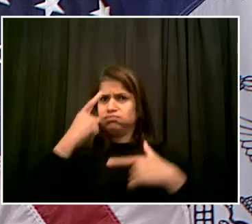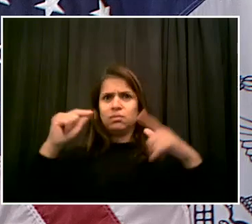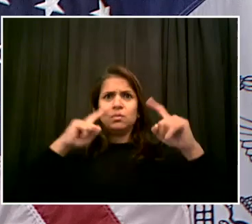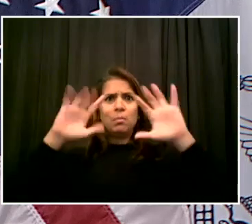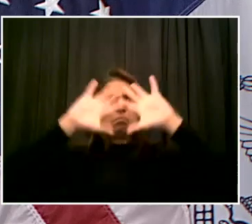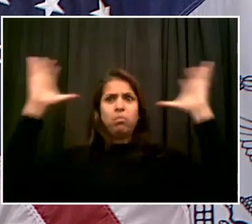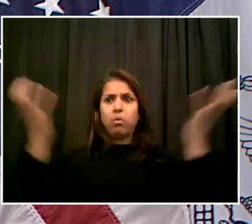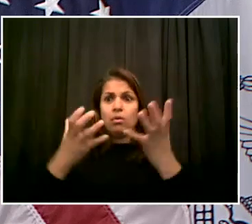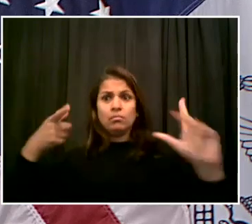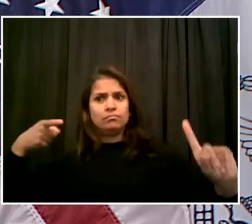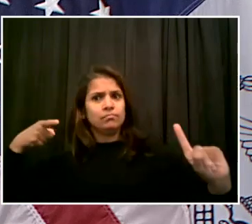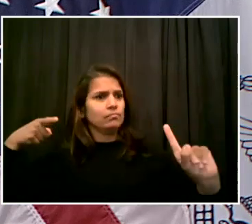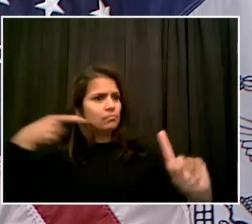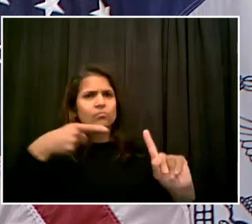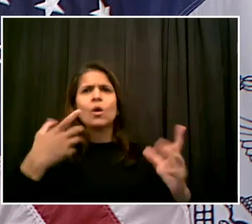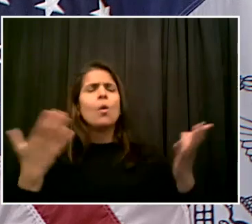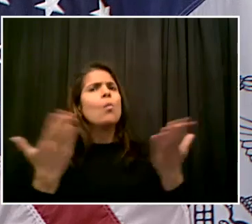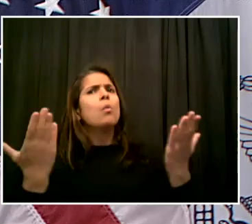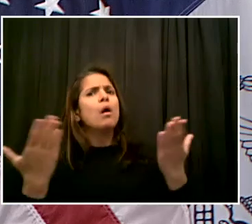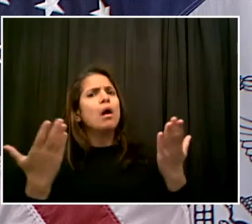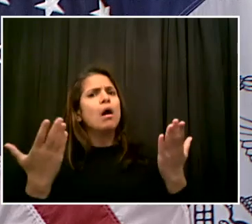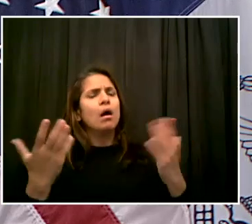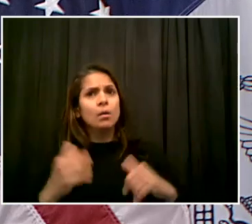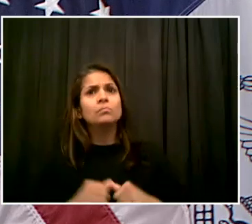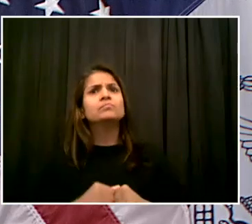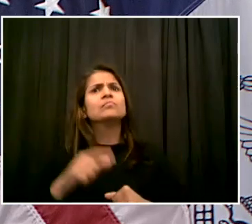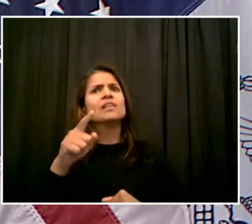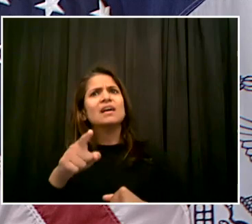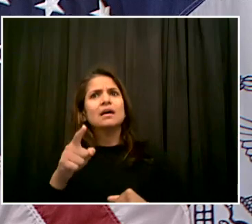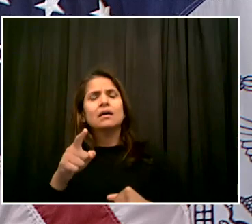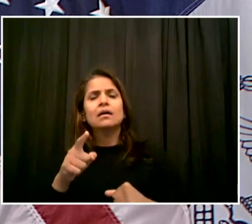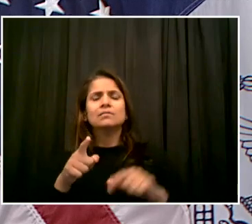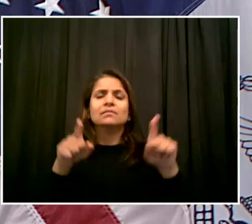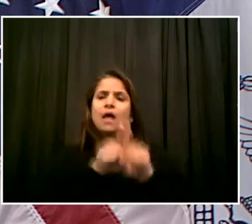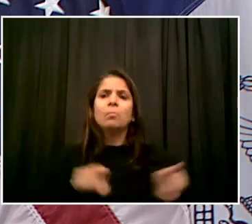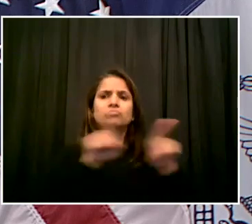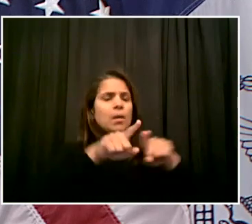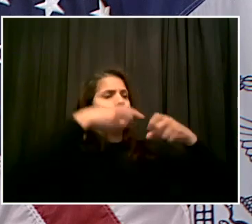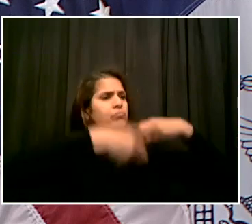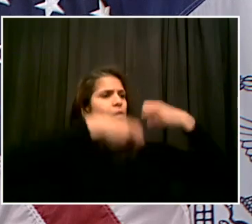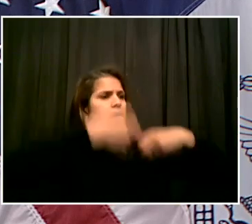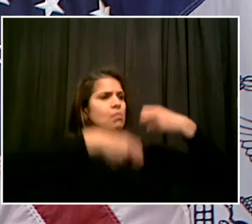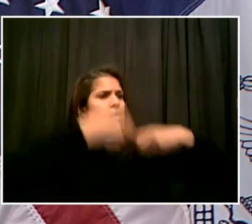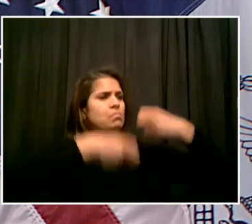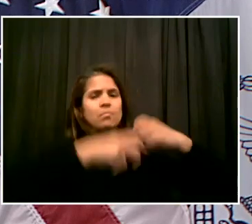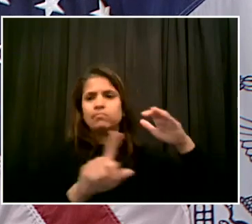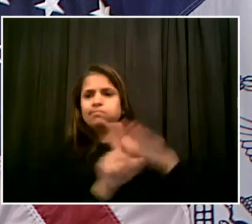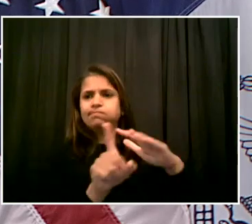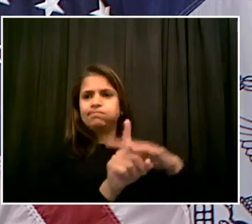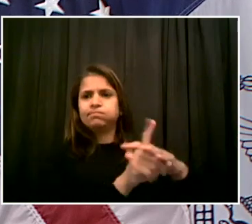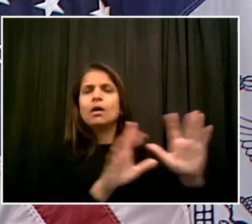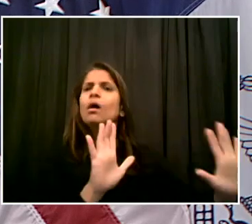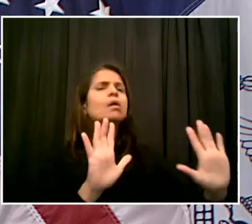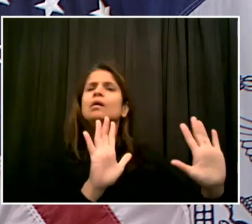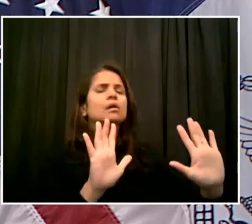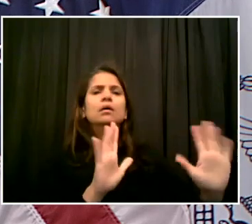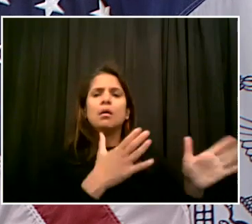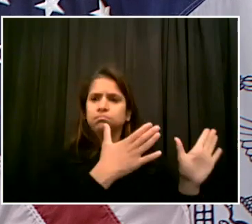NEDE TO GT EON WITH THE WORK OF MOVING FORWARD.